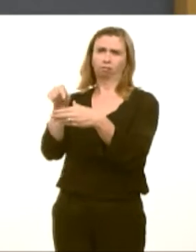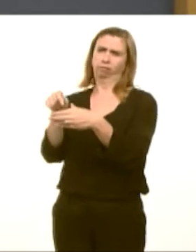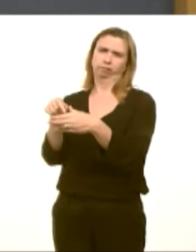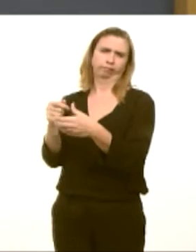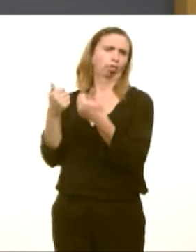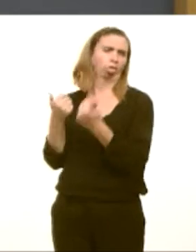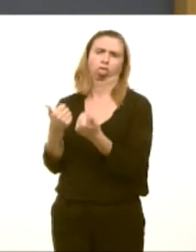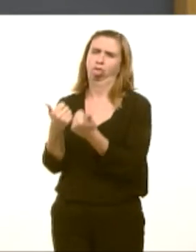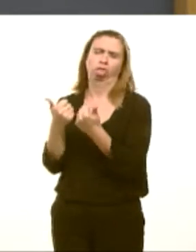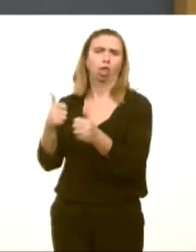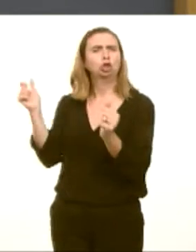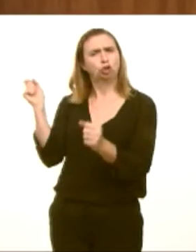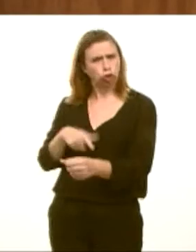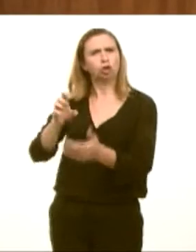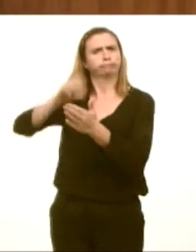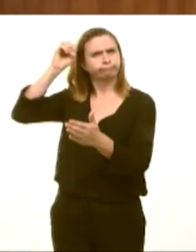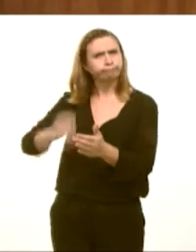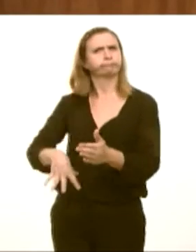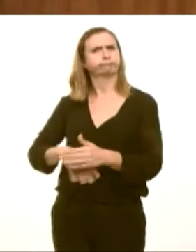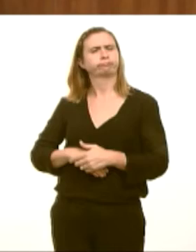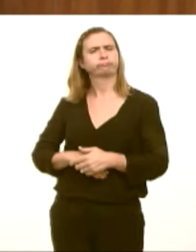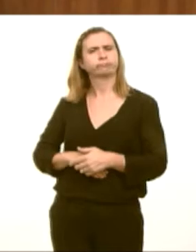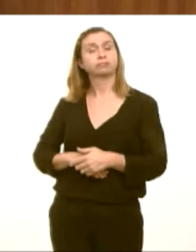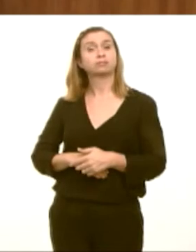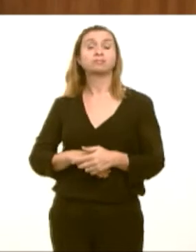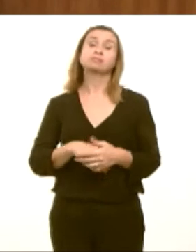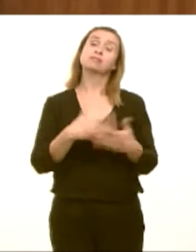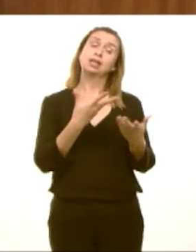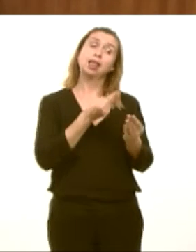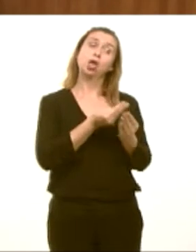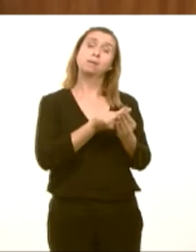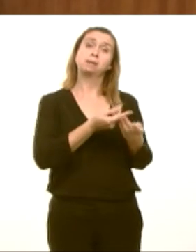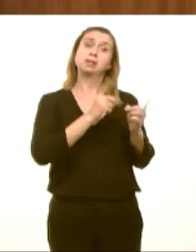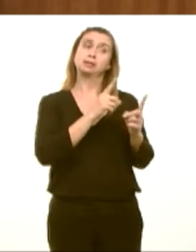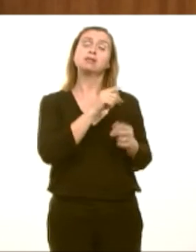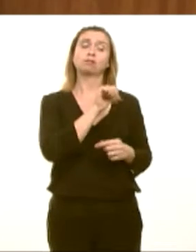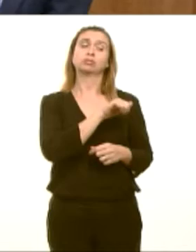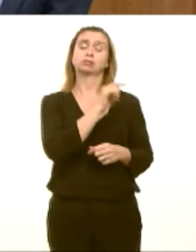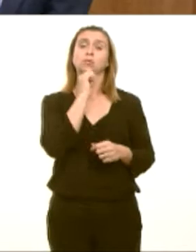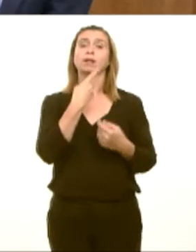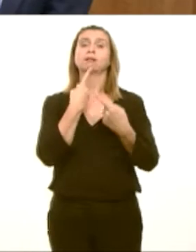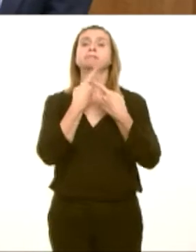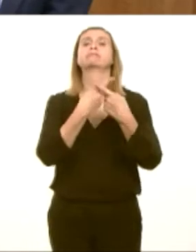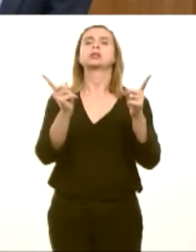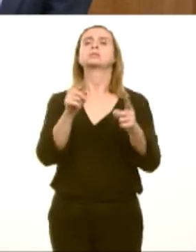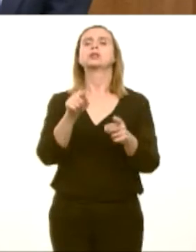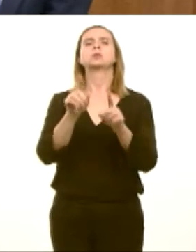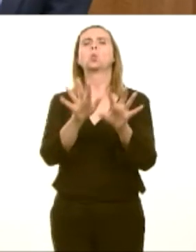and should be abolished? Carwyn Jones: As the economy Minister has said, there is an announcement due during the course of the autumn in terms of how this moves forward.